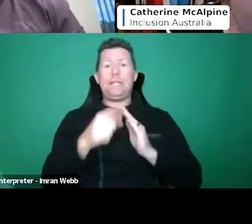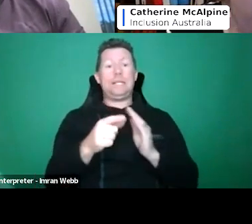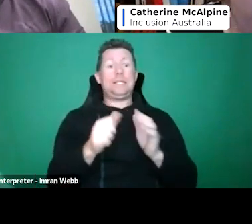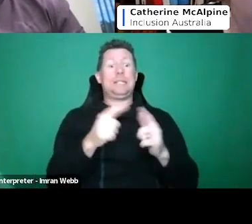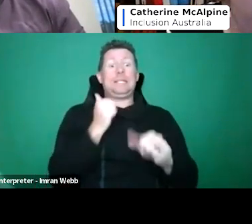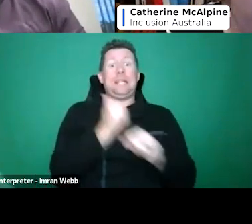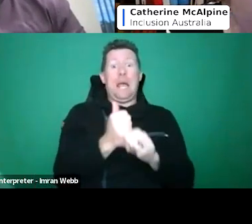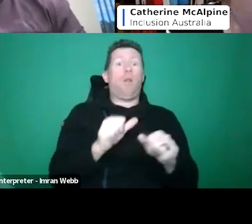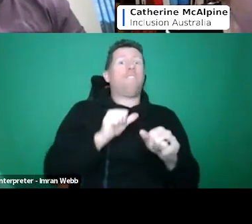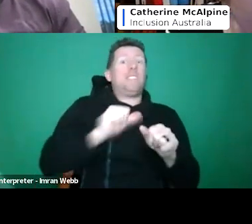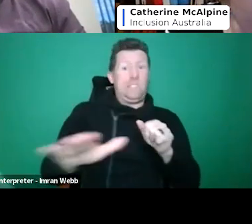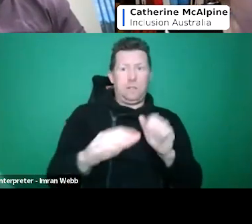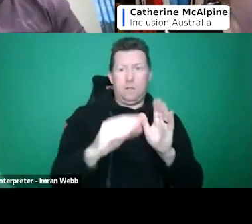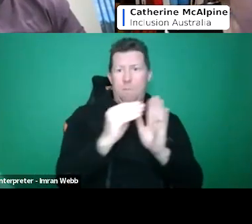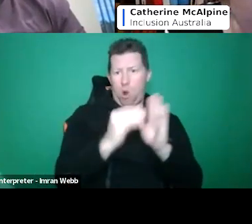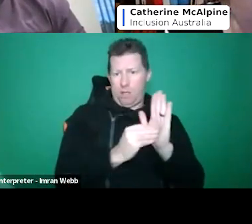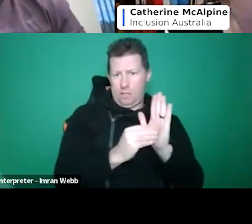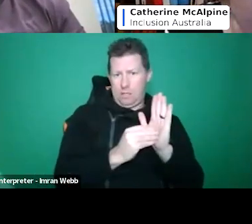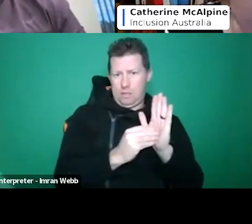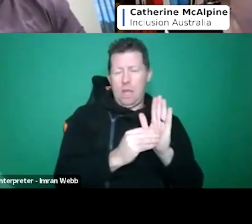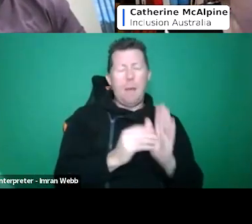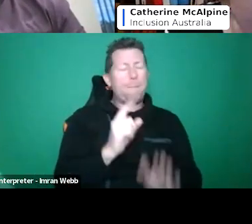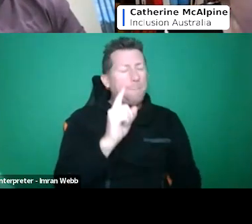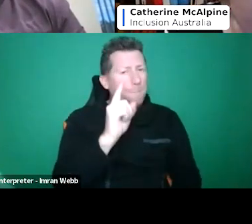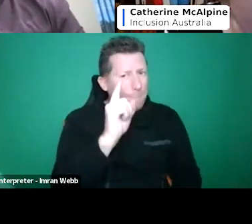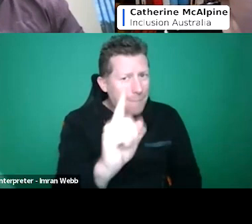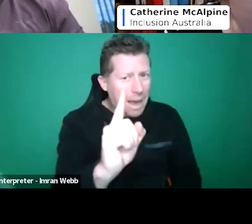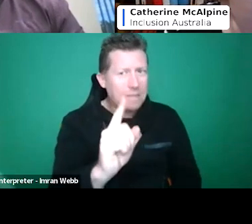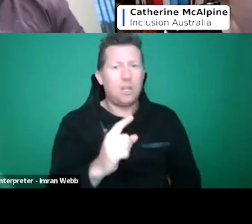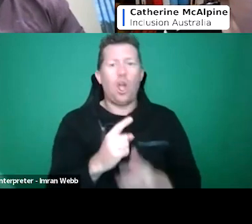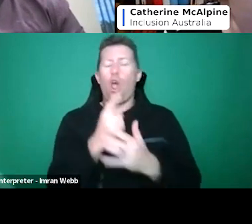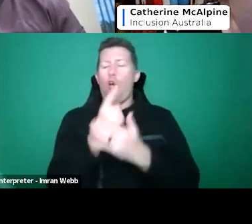However, it is only at a relatively early stage